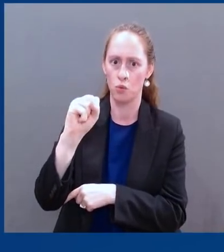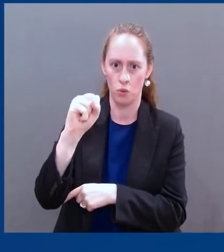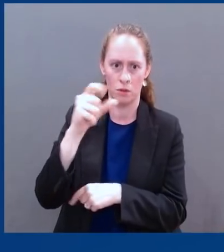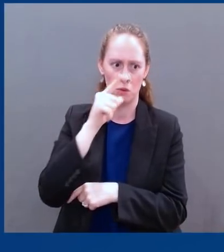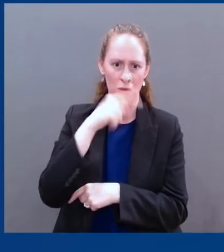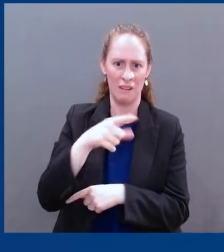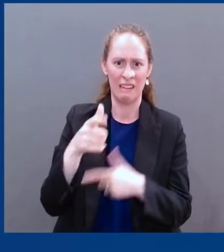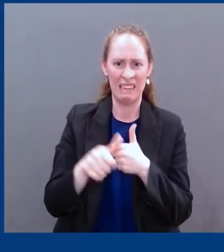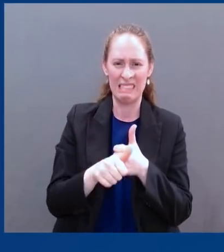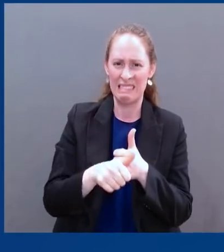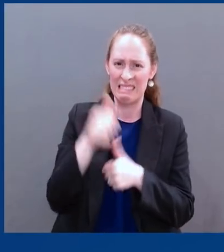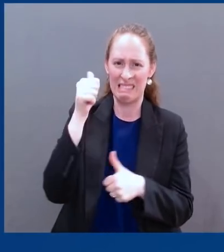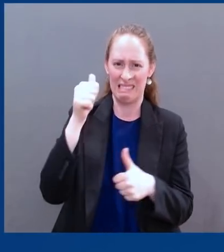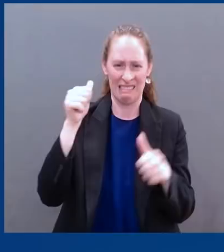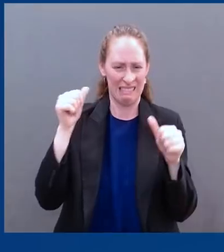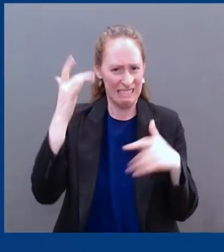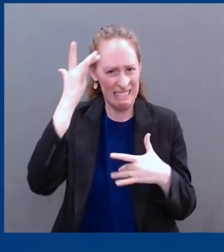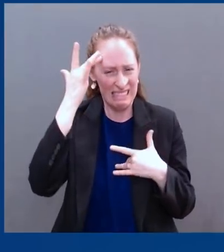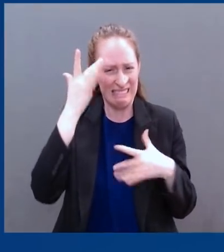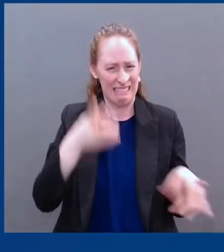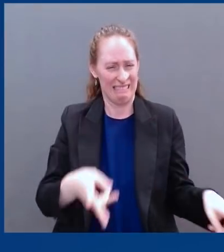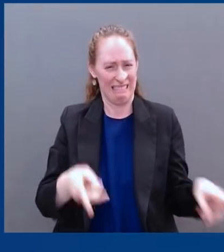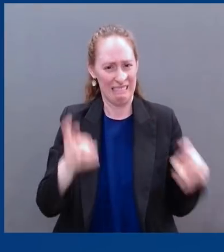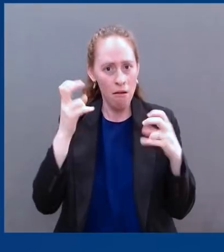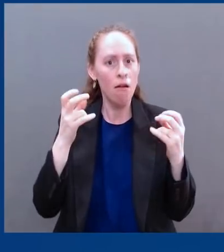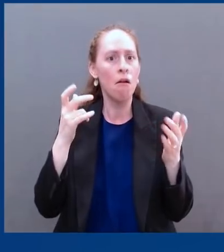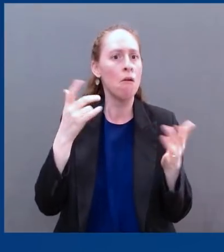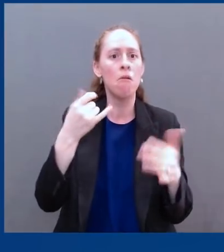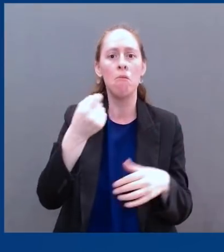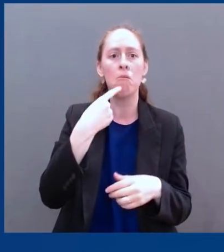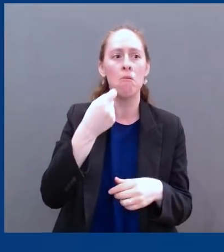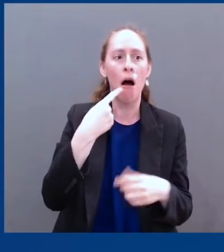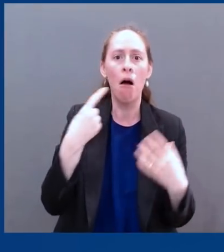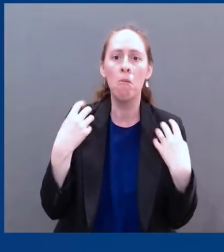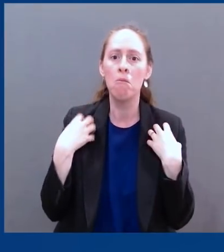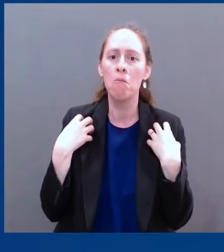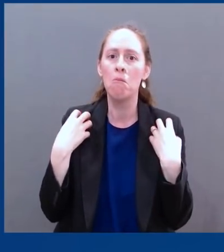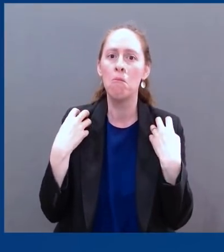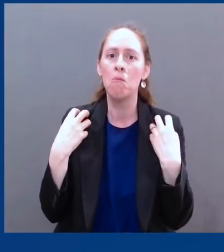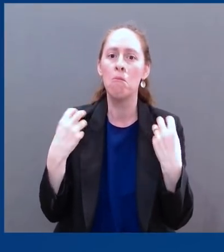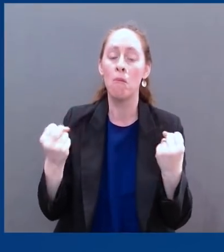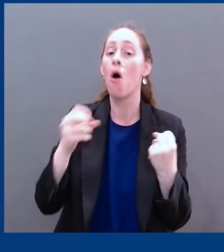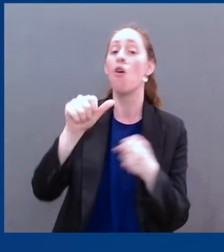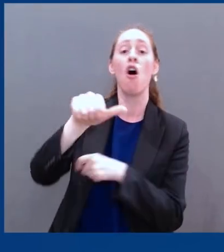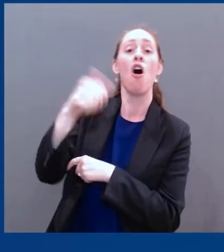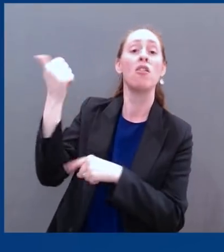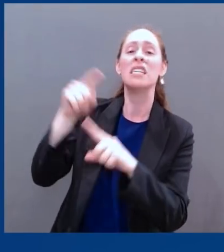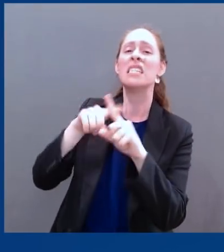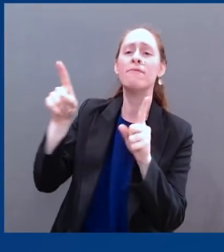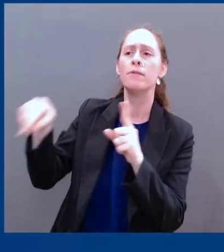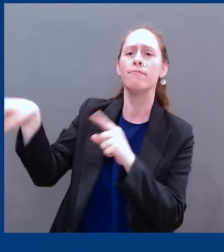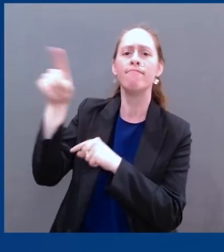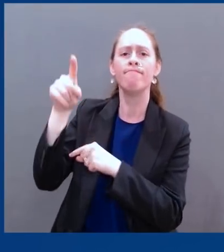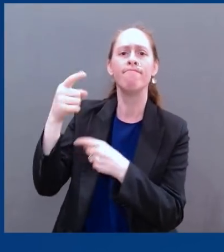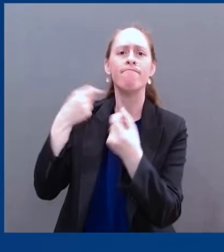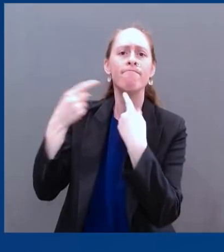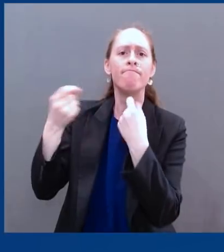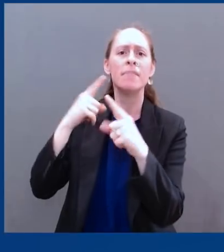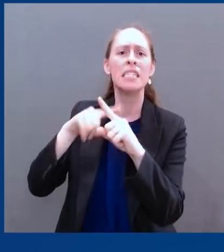and for whom we do not have any other alternative therapies. This is very important because -- as shown on the next slide --